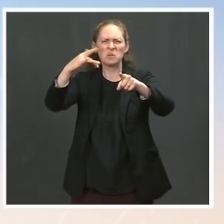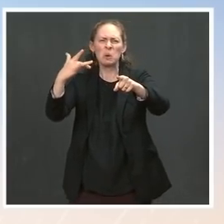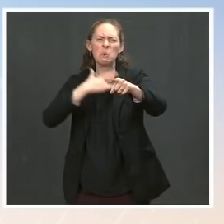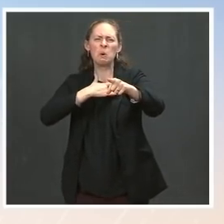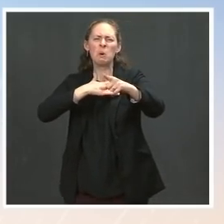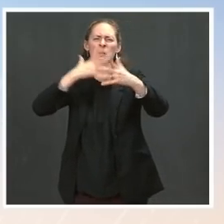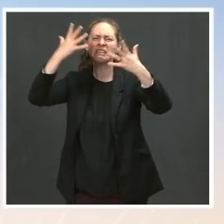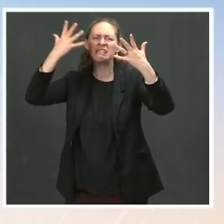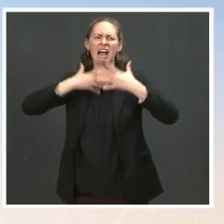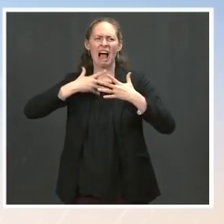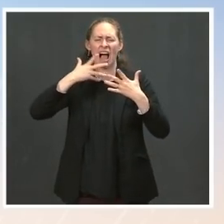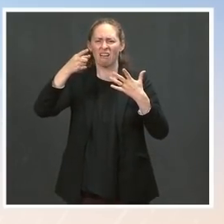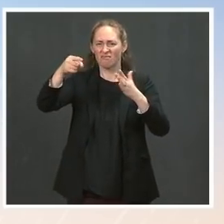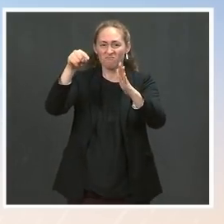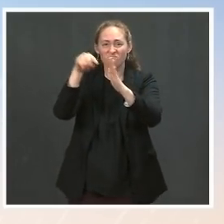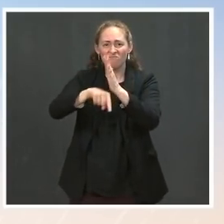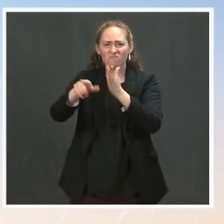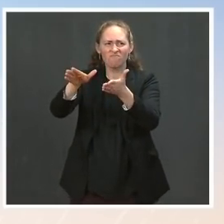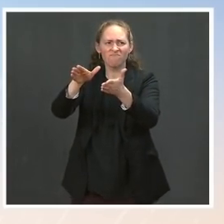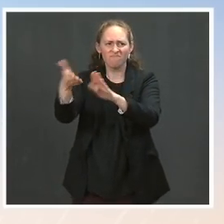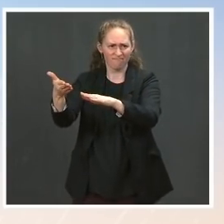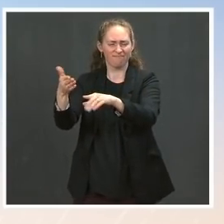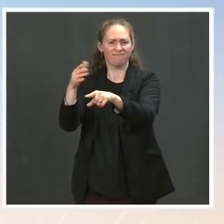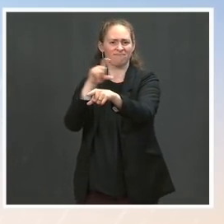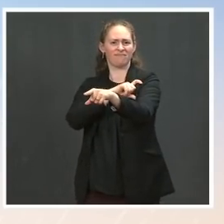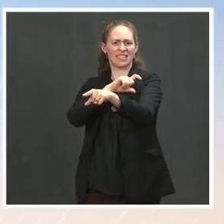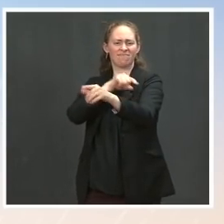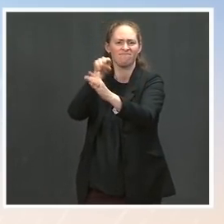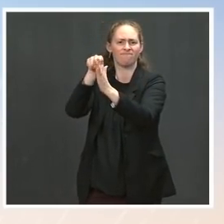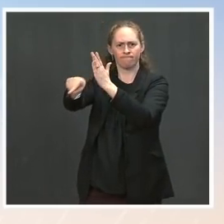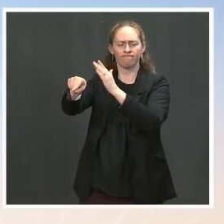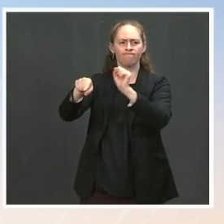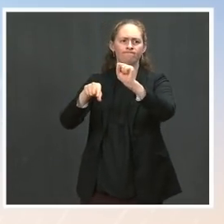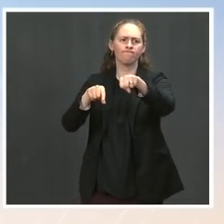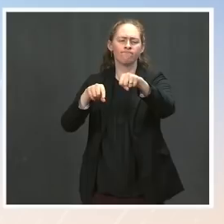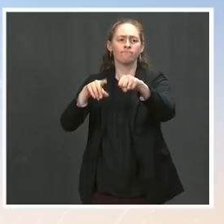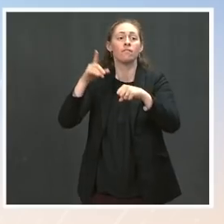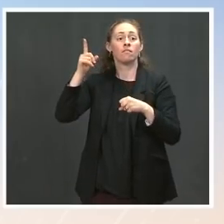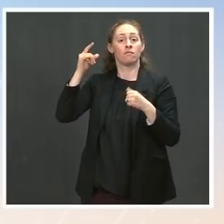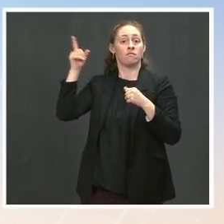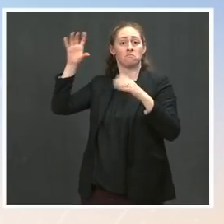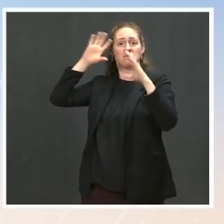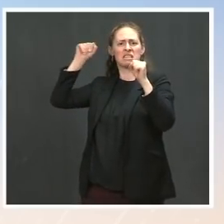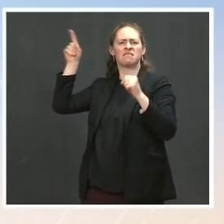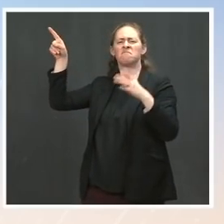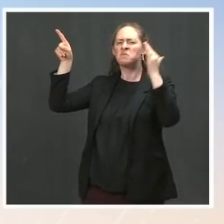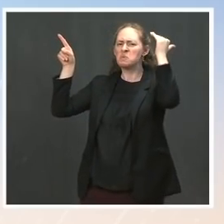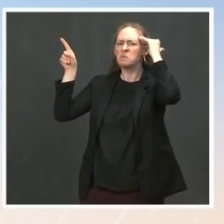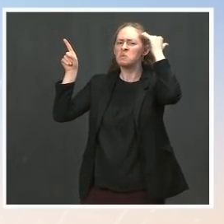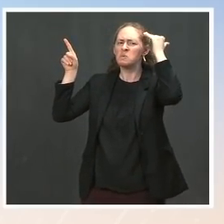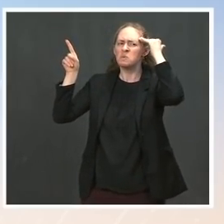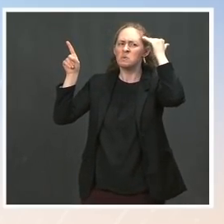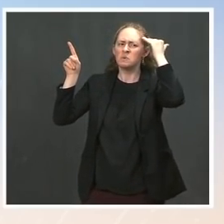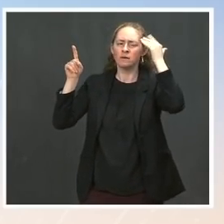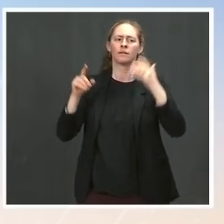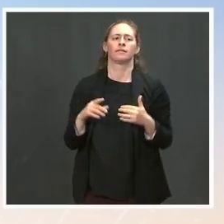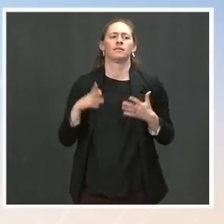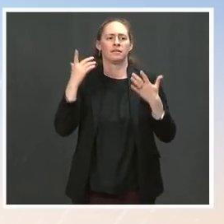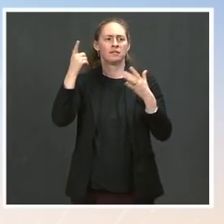at the hands of law enforcement in Minnesota yesterday. The President has, of course, been briefed. He will have a few words he will share at the top of the semiconductor event